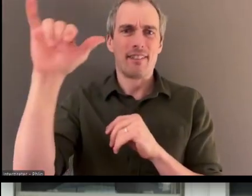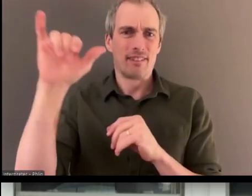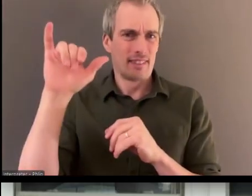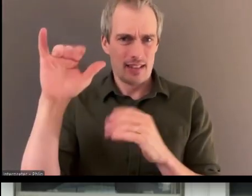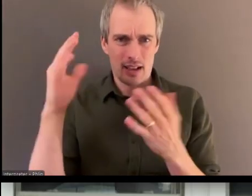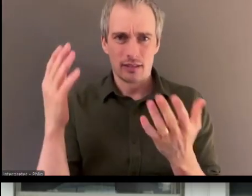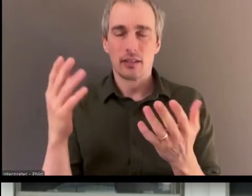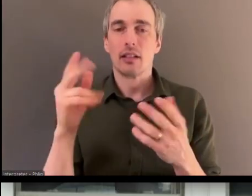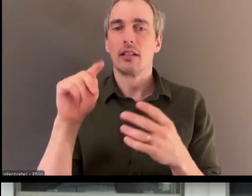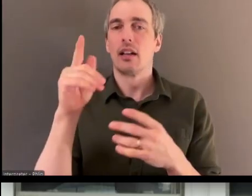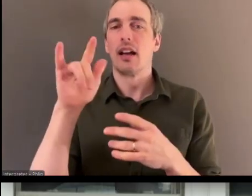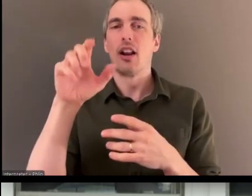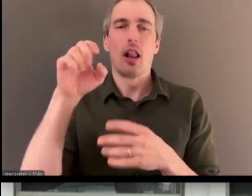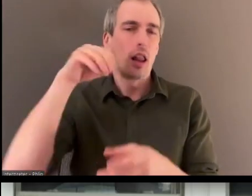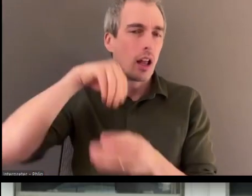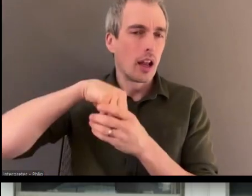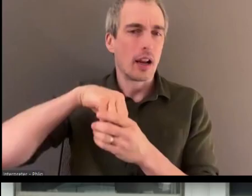You give it the title my paper. Excellent.